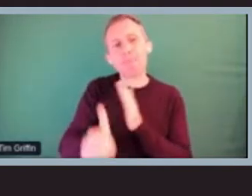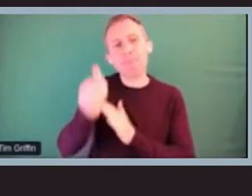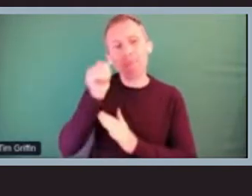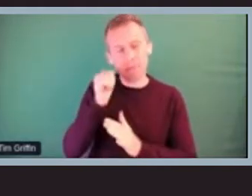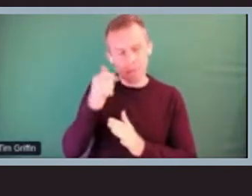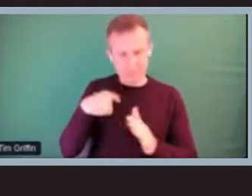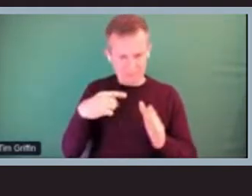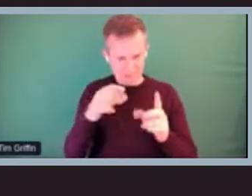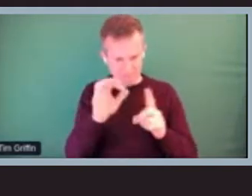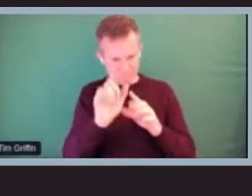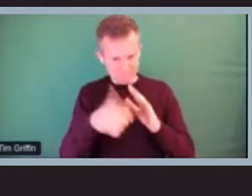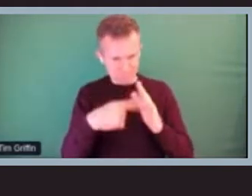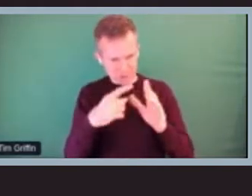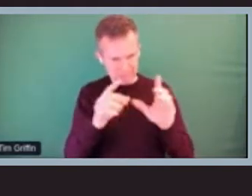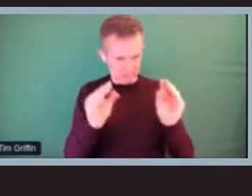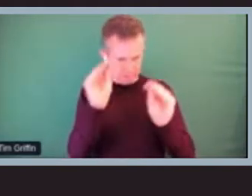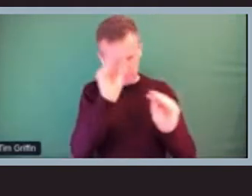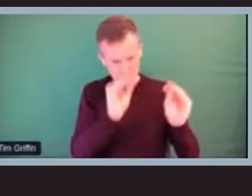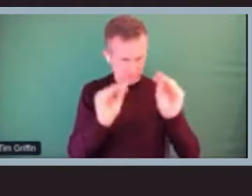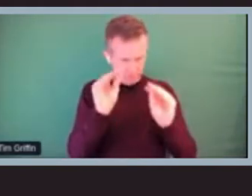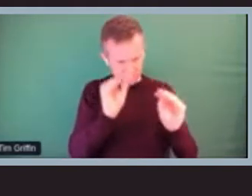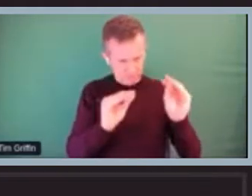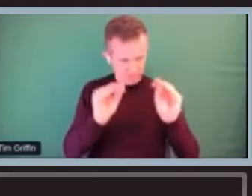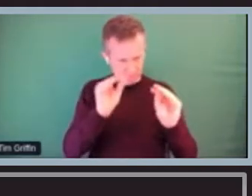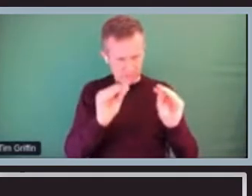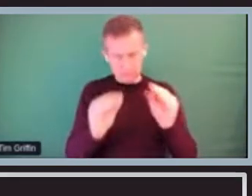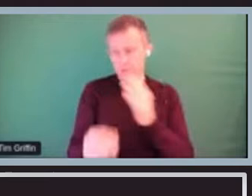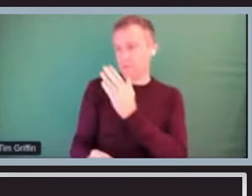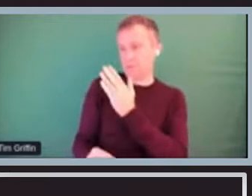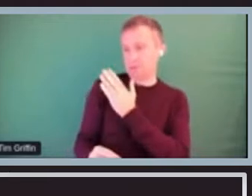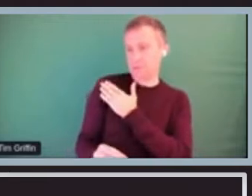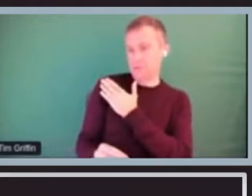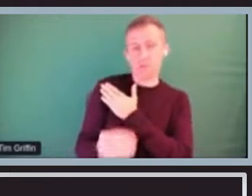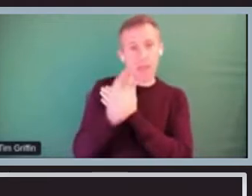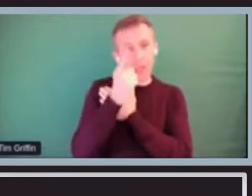hadn't seen one of the colour combinations that I'd used before, so I had an idea for